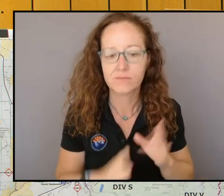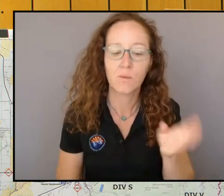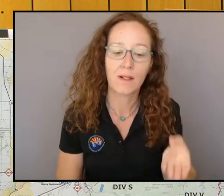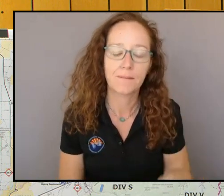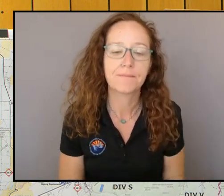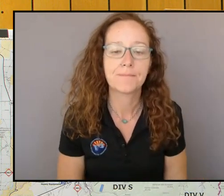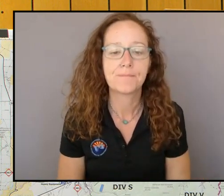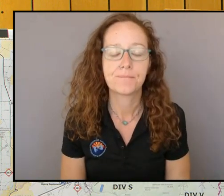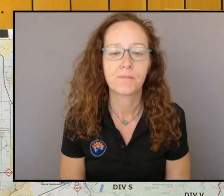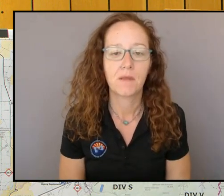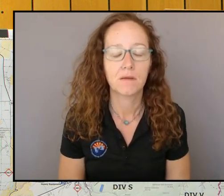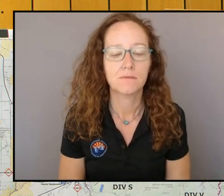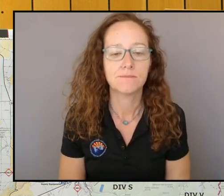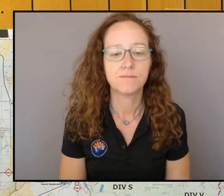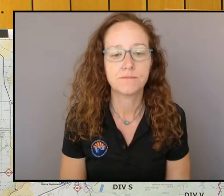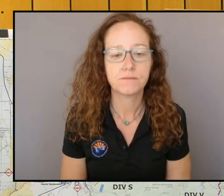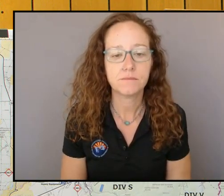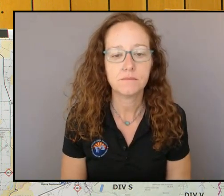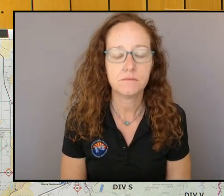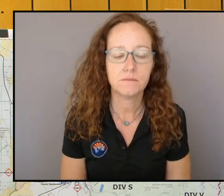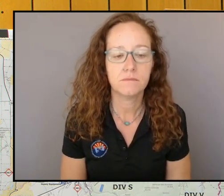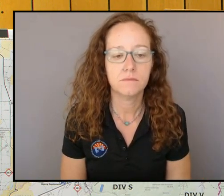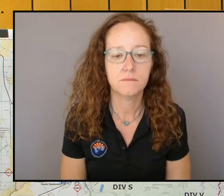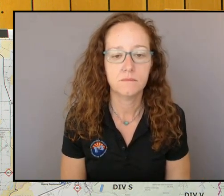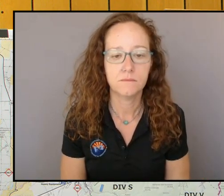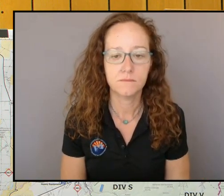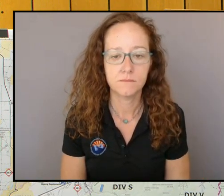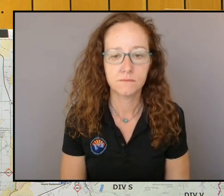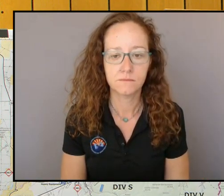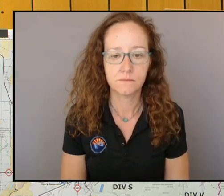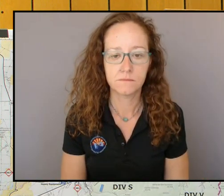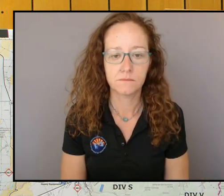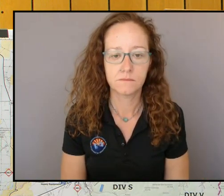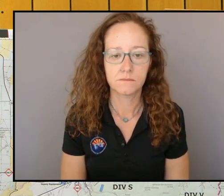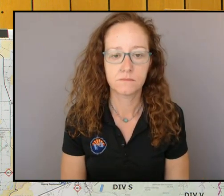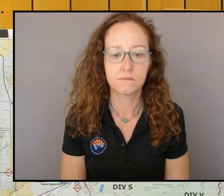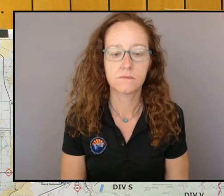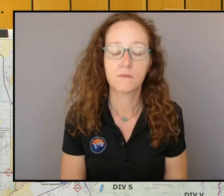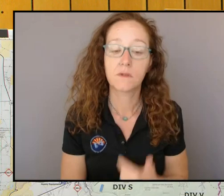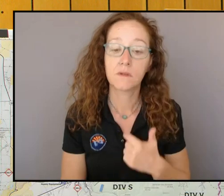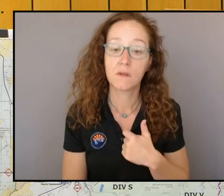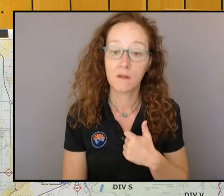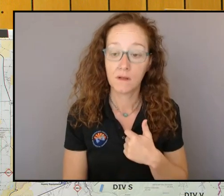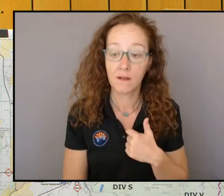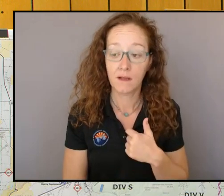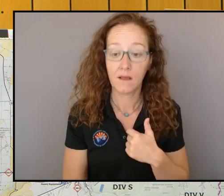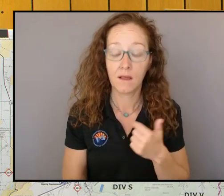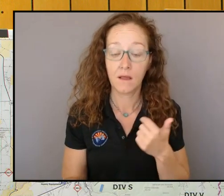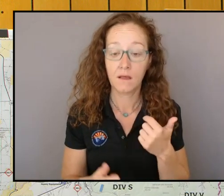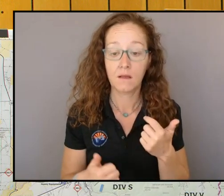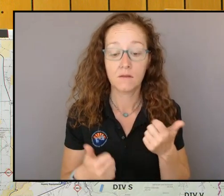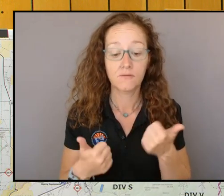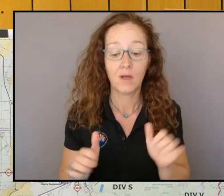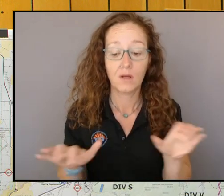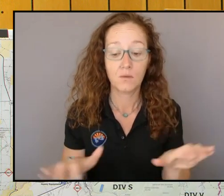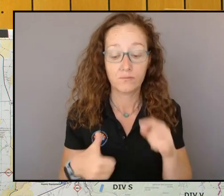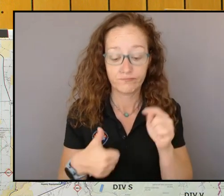the important things that I try to do is take complex ideas,